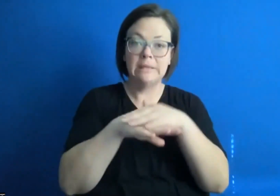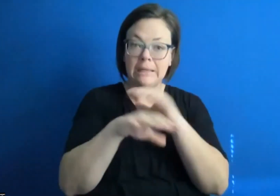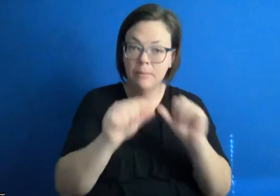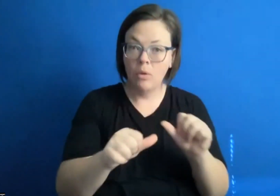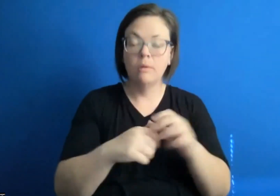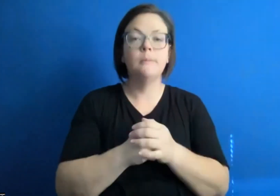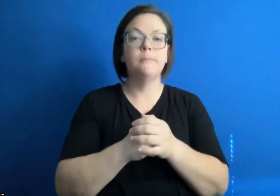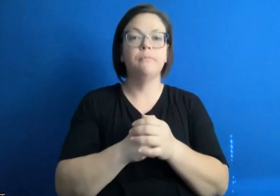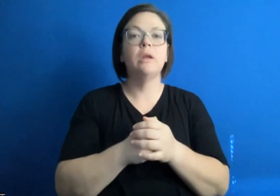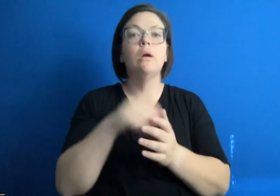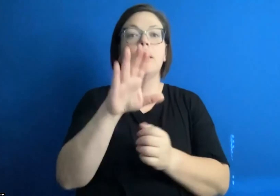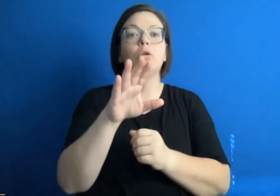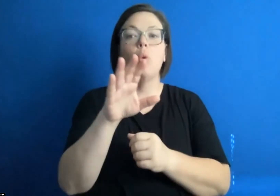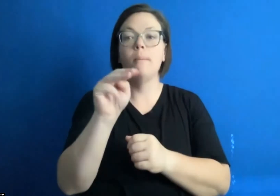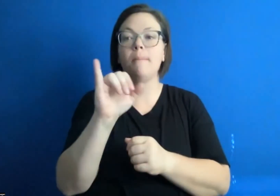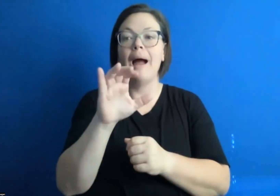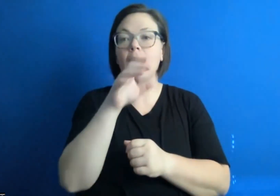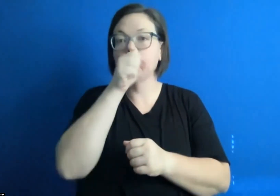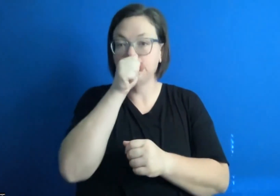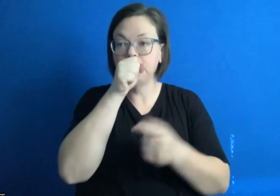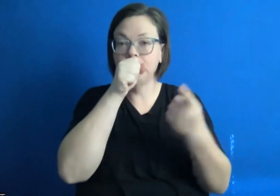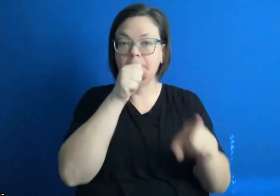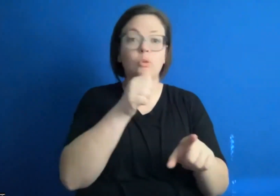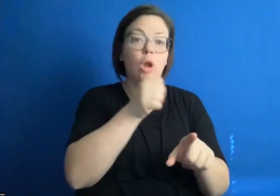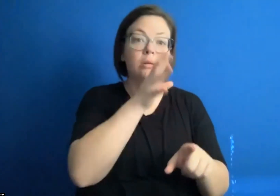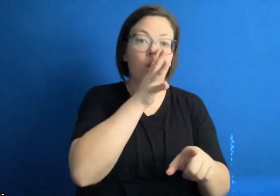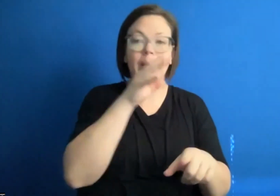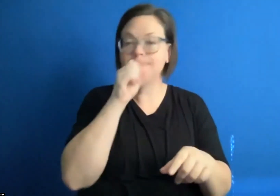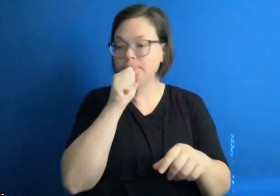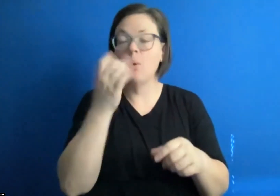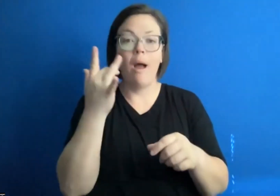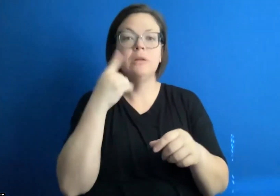please mute your microphone when you are not speaking to help cut down on distractions and